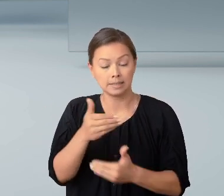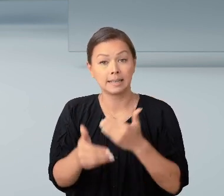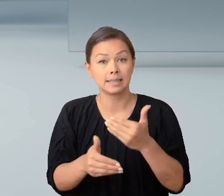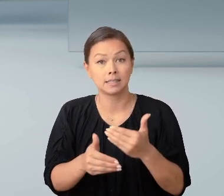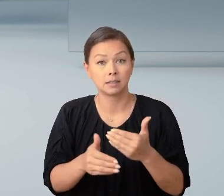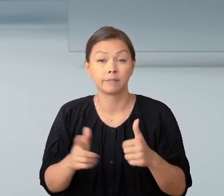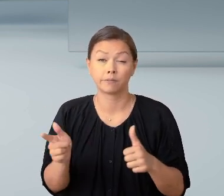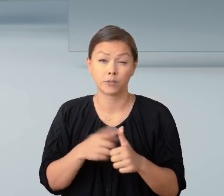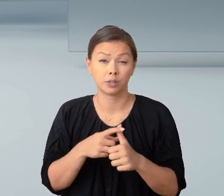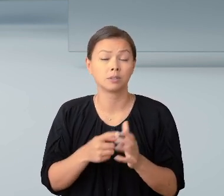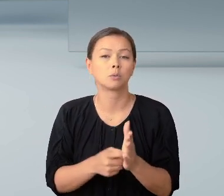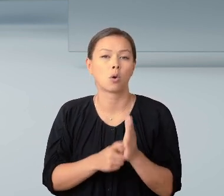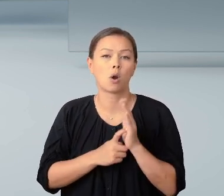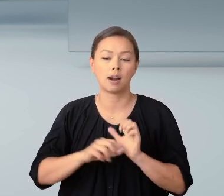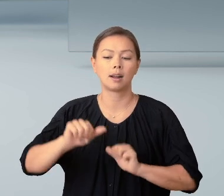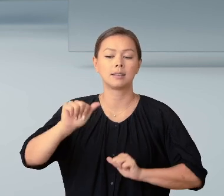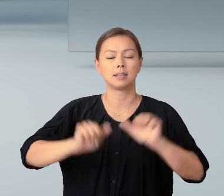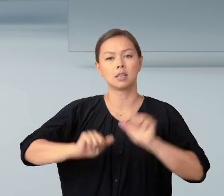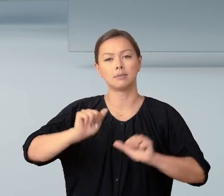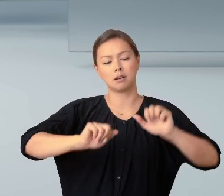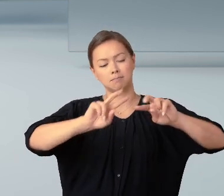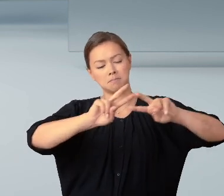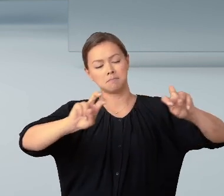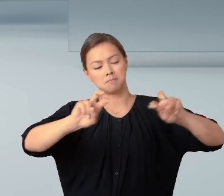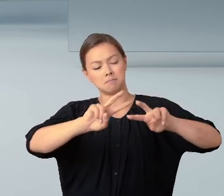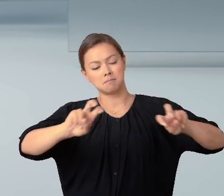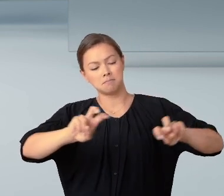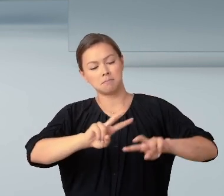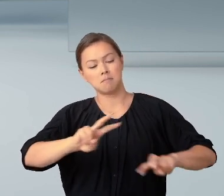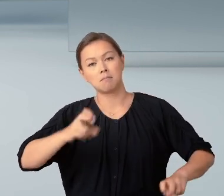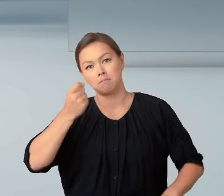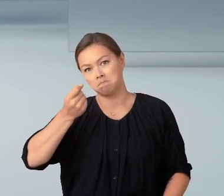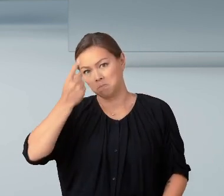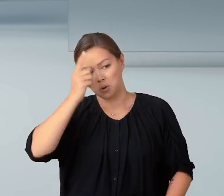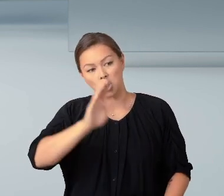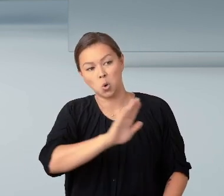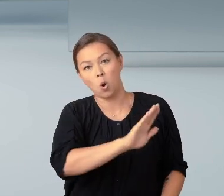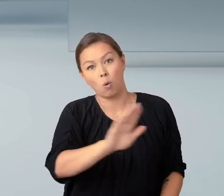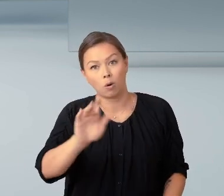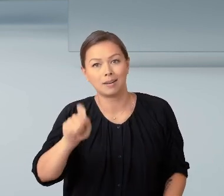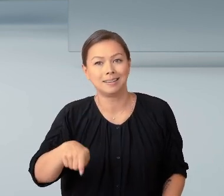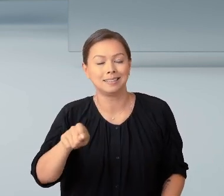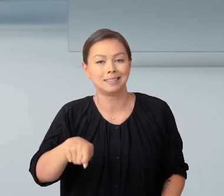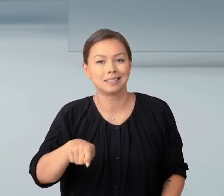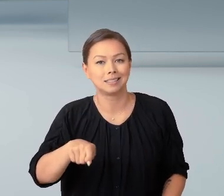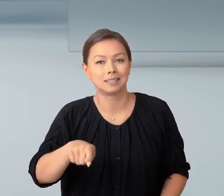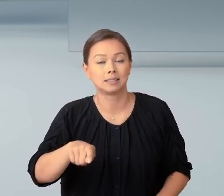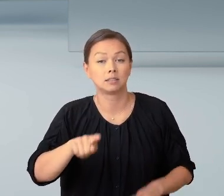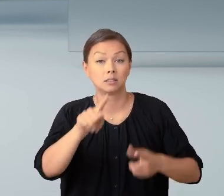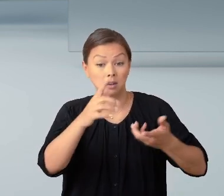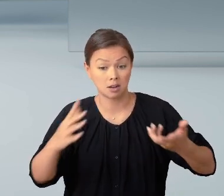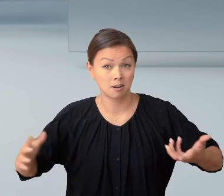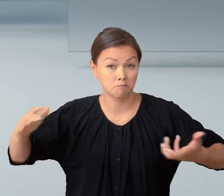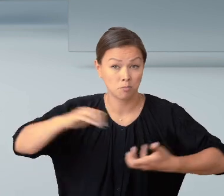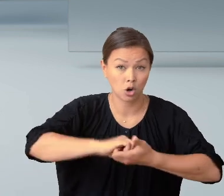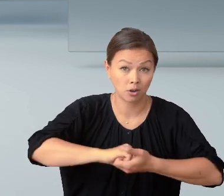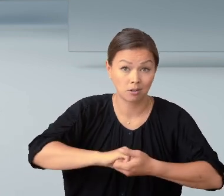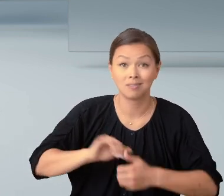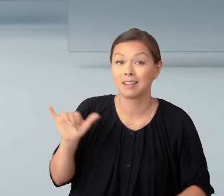to pretty much understand your needs. And that's where a partner like Encore or the partner that you work with, right, they come